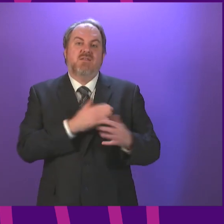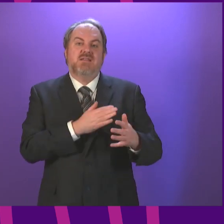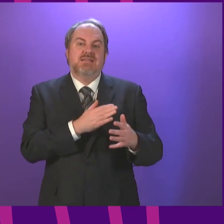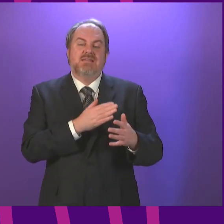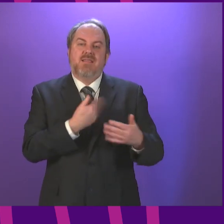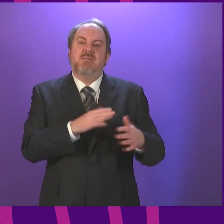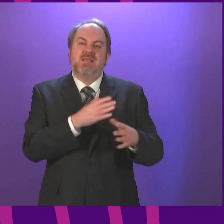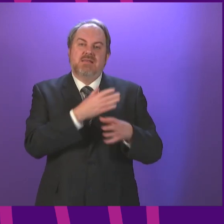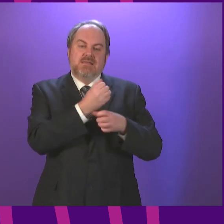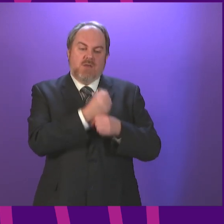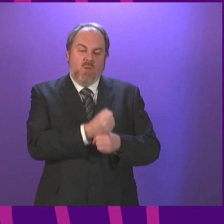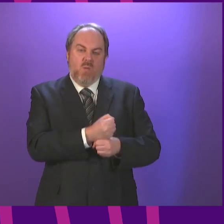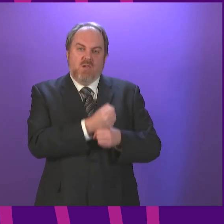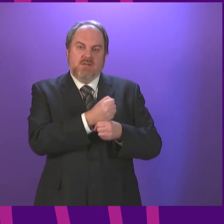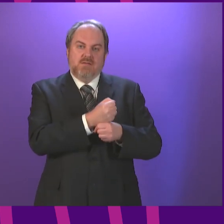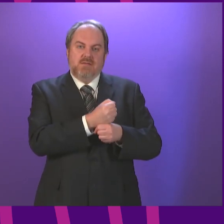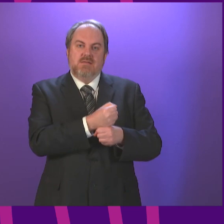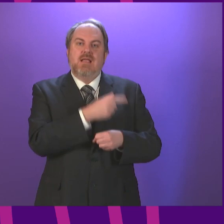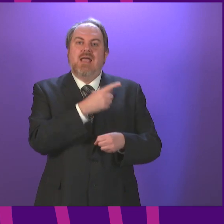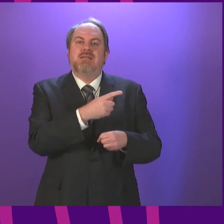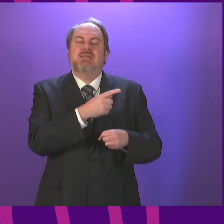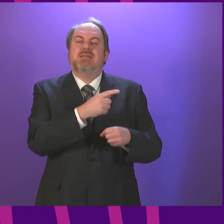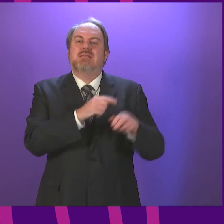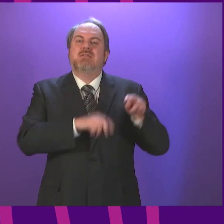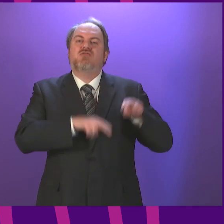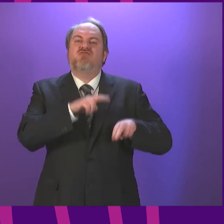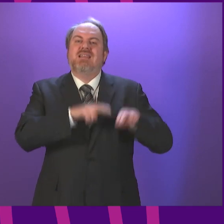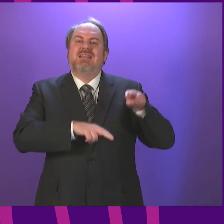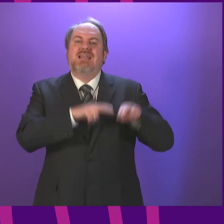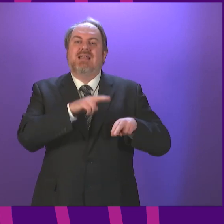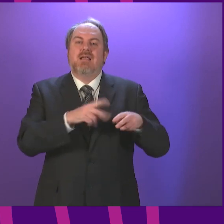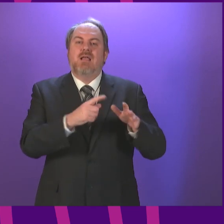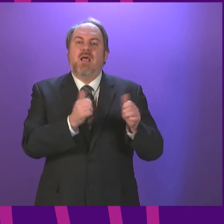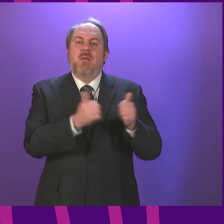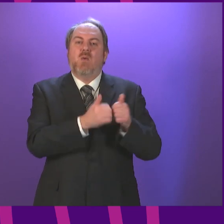at which I have had a couple of appointments for those screening programmes in the past